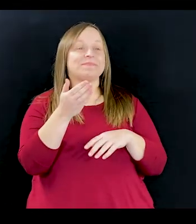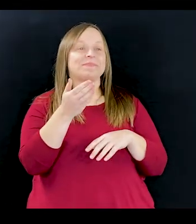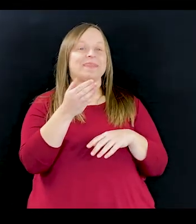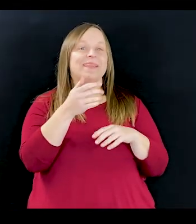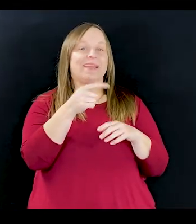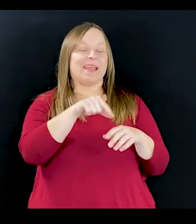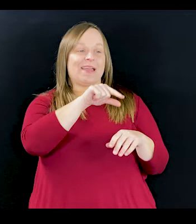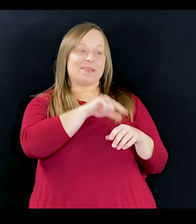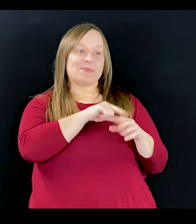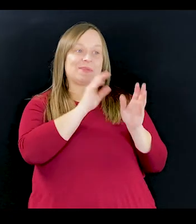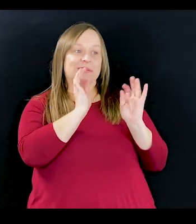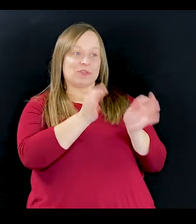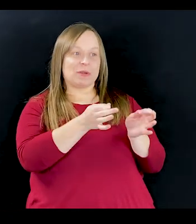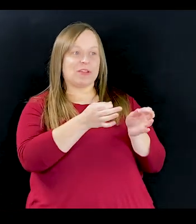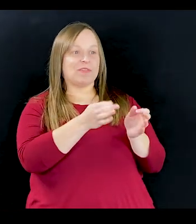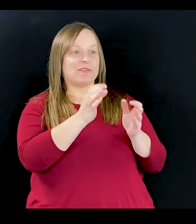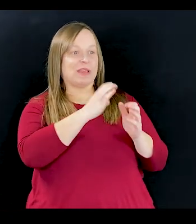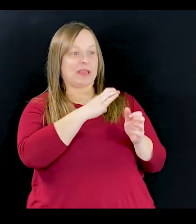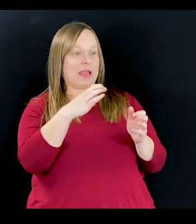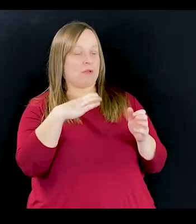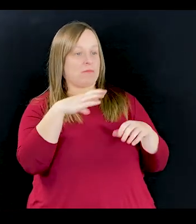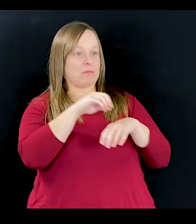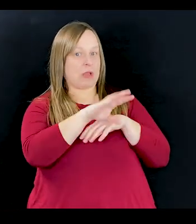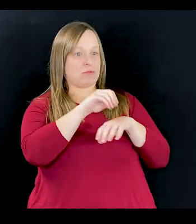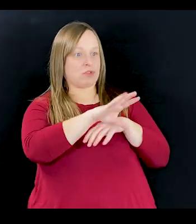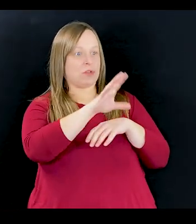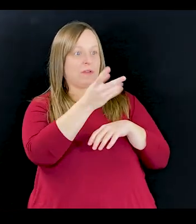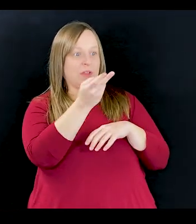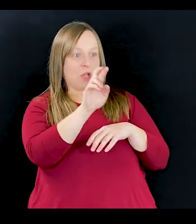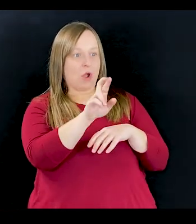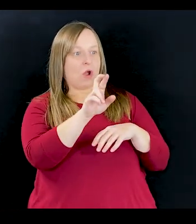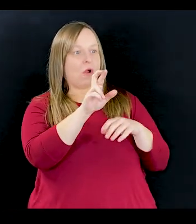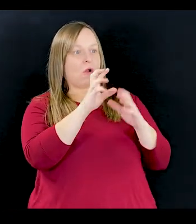making an eligibility determination ,the counselor at ACCES-VR may consider the